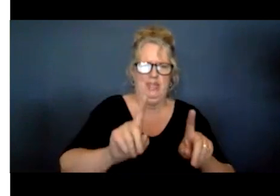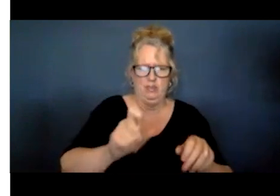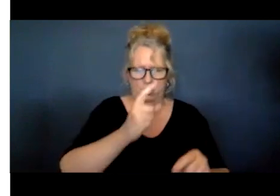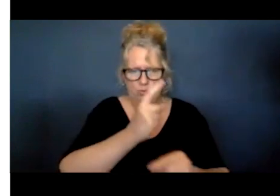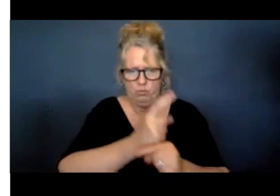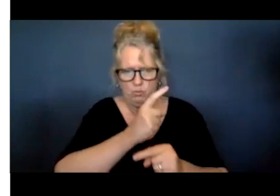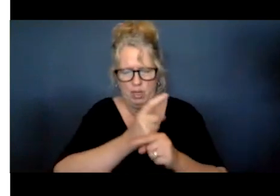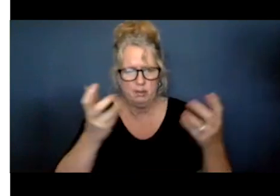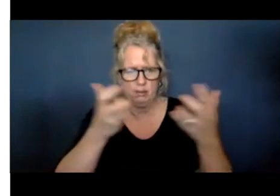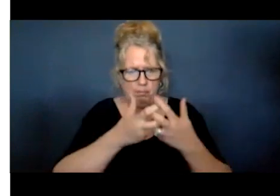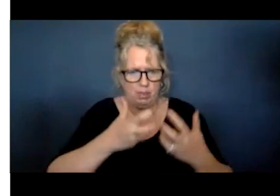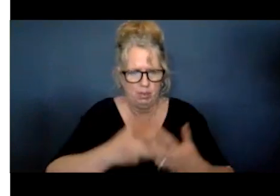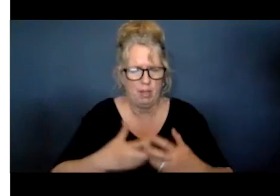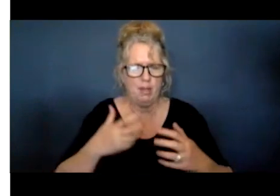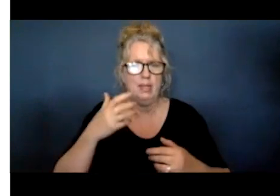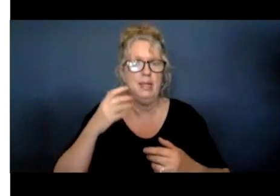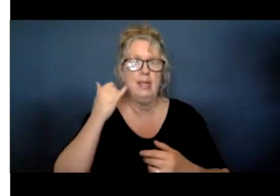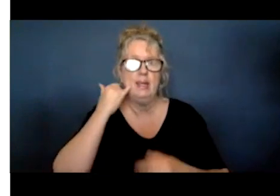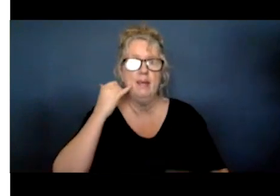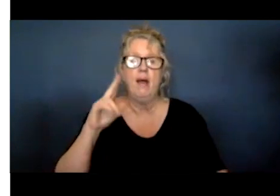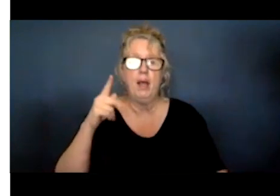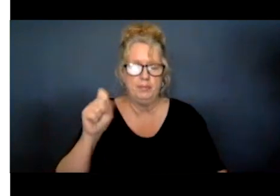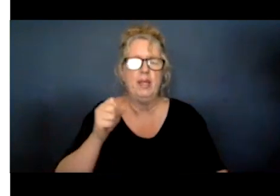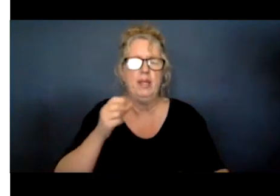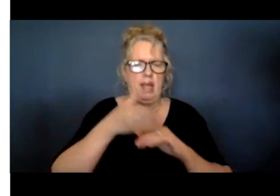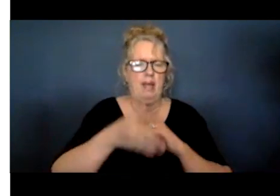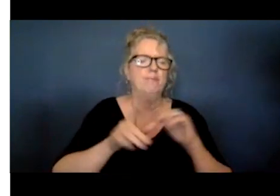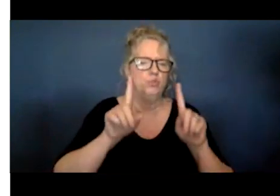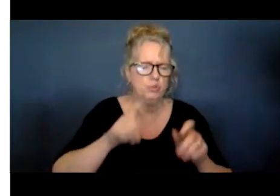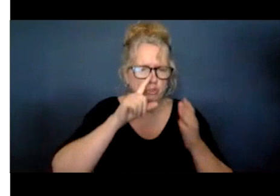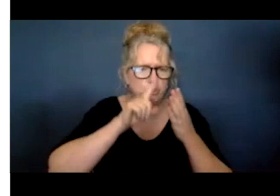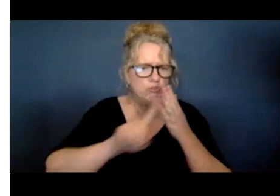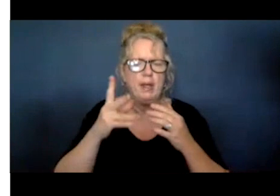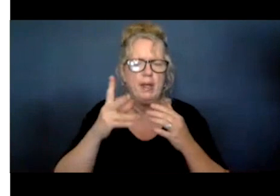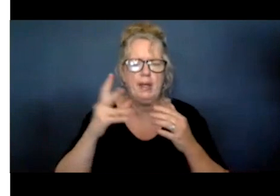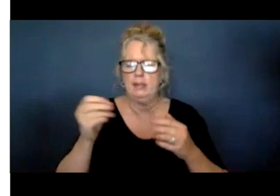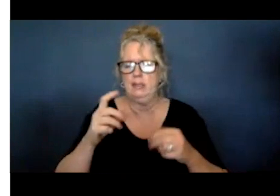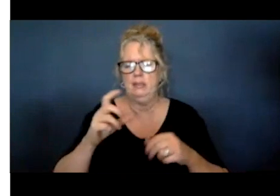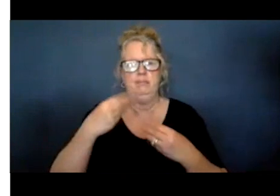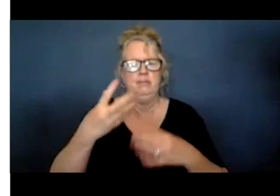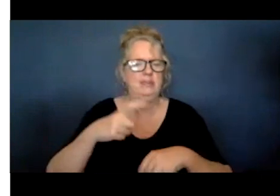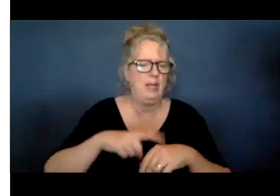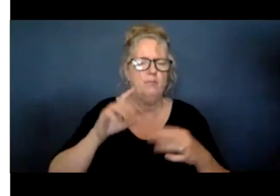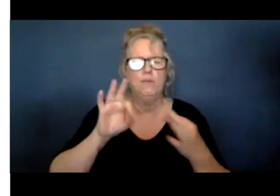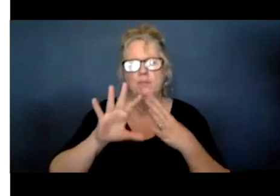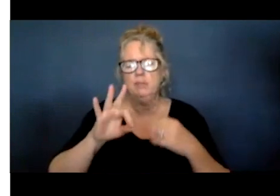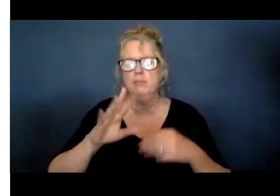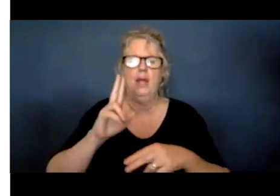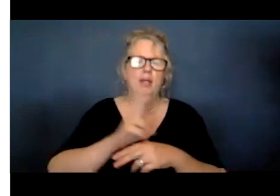after updates. Allocate time and resources for upgrades, user feedback, and troubleshooting.